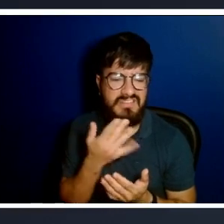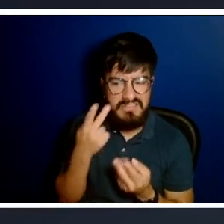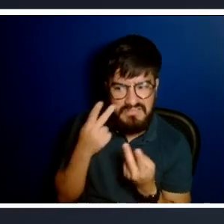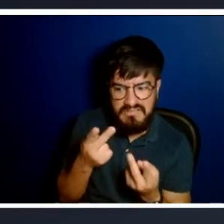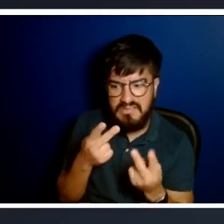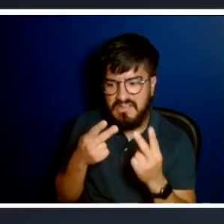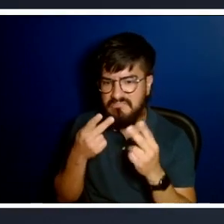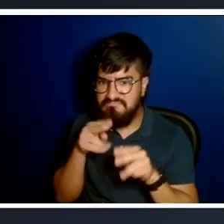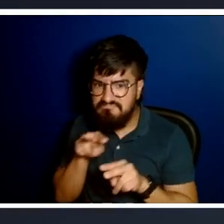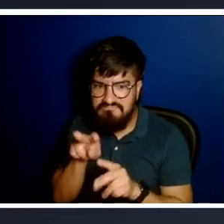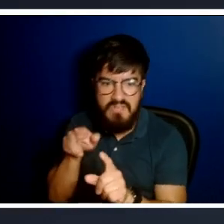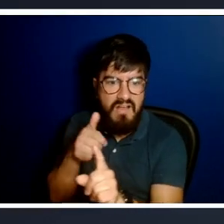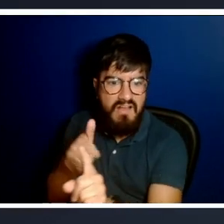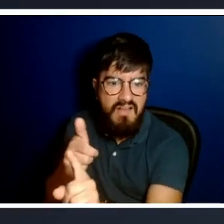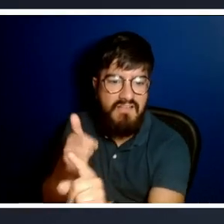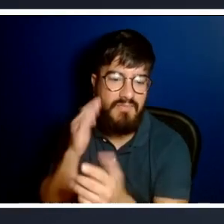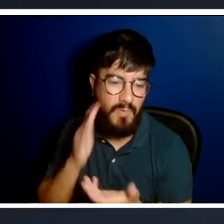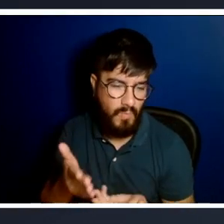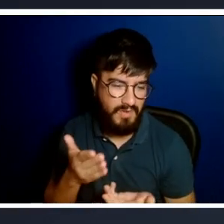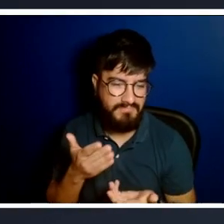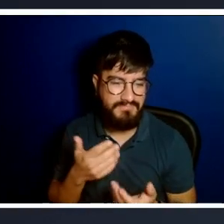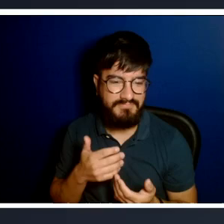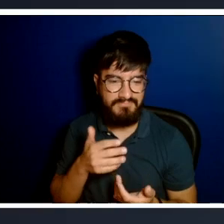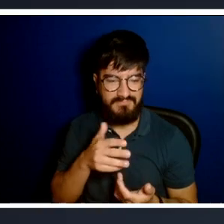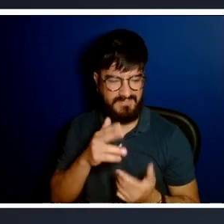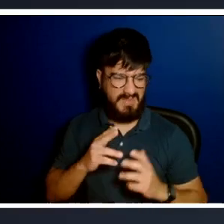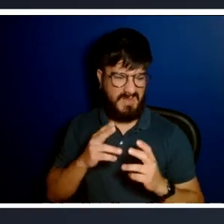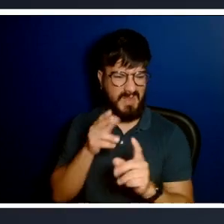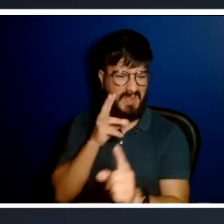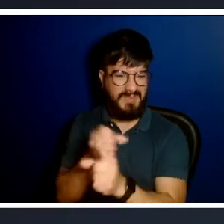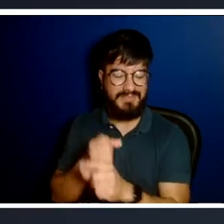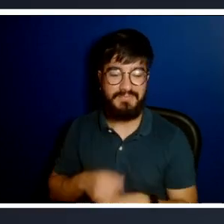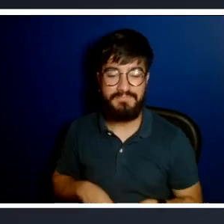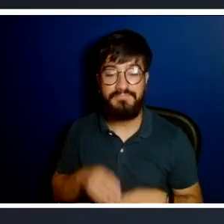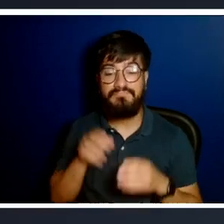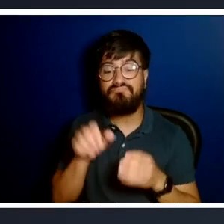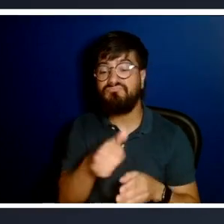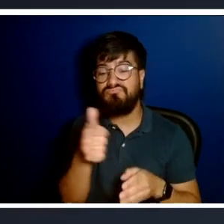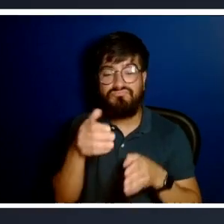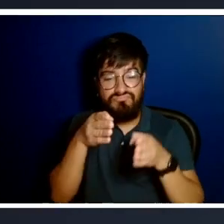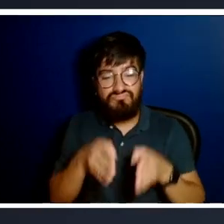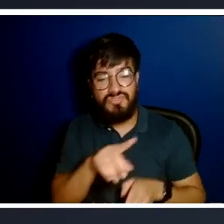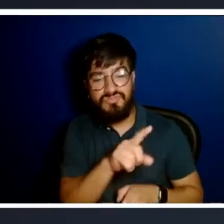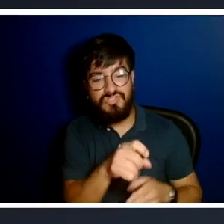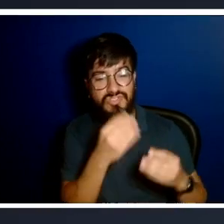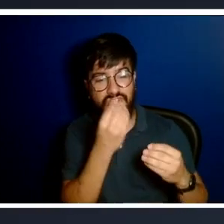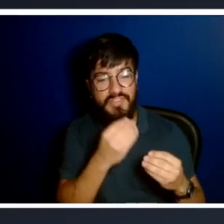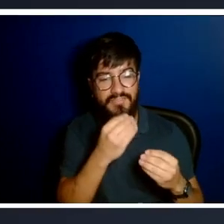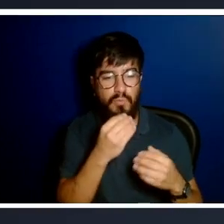Laura Hernandez: Awesome. And since we're talking about food, someone is asking what do they eat in the wild? What's their diet?